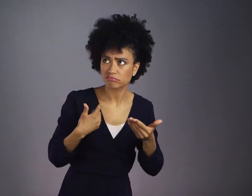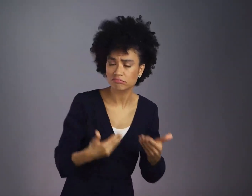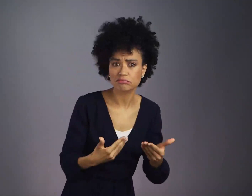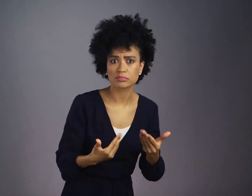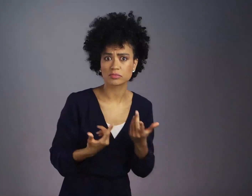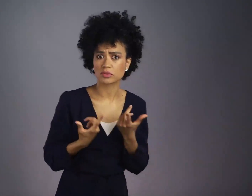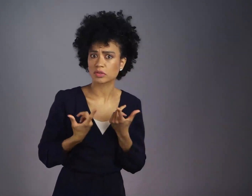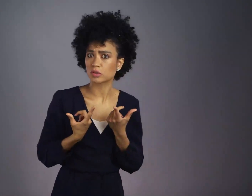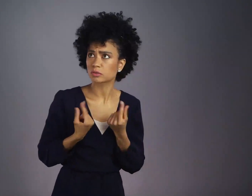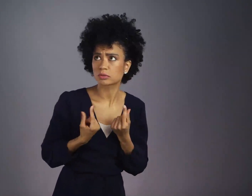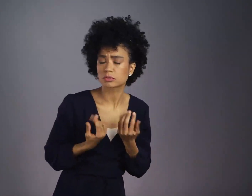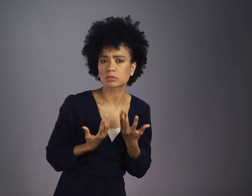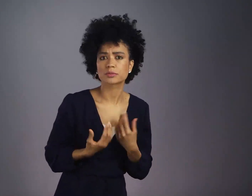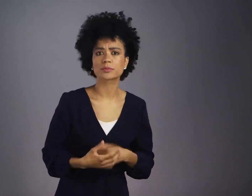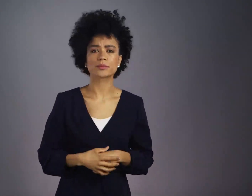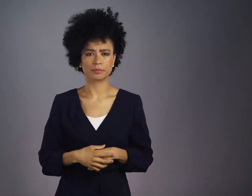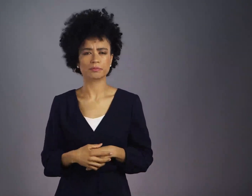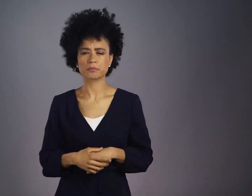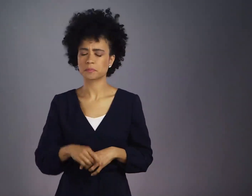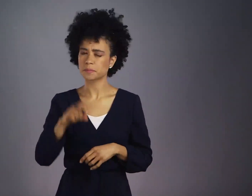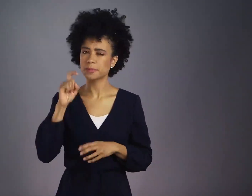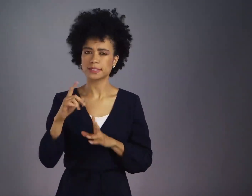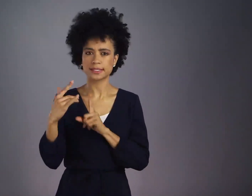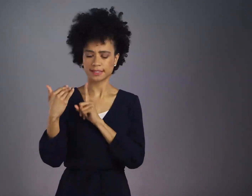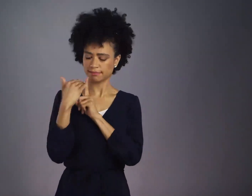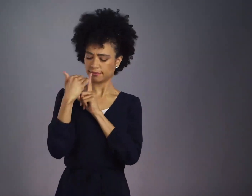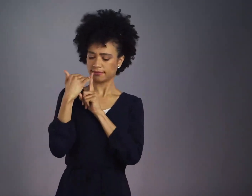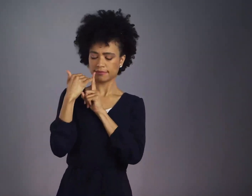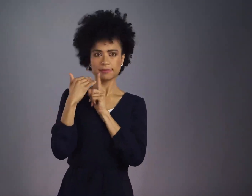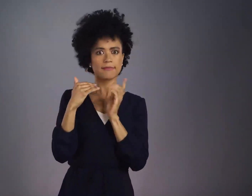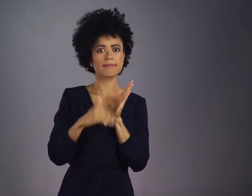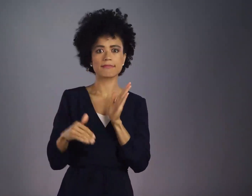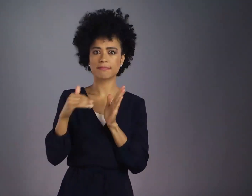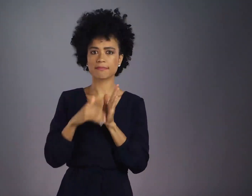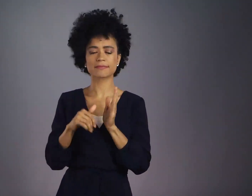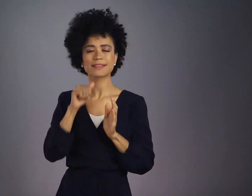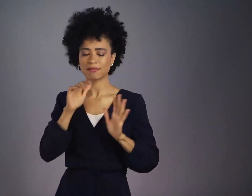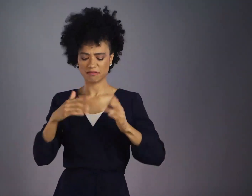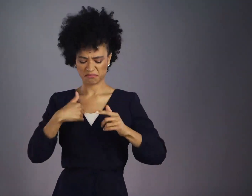We constantly remind ourselves we are no longer running the show,